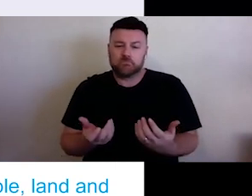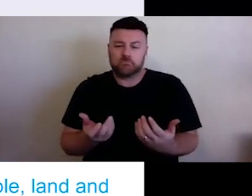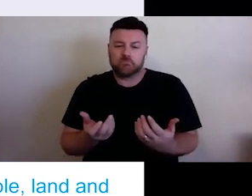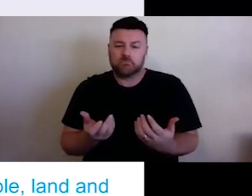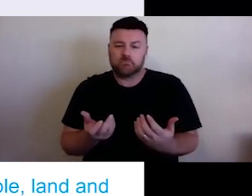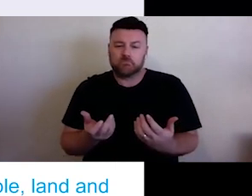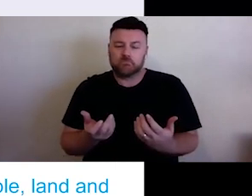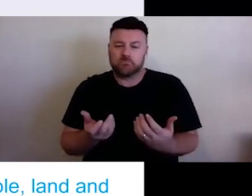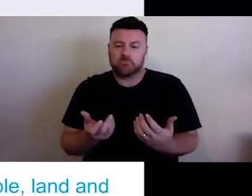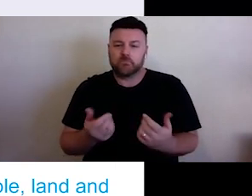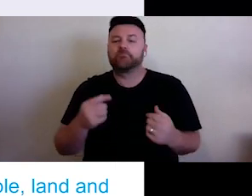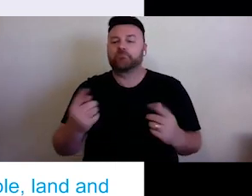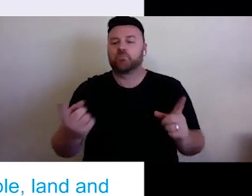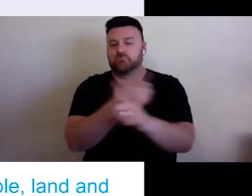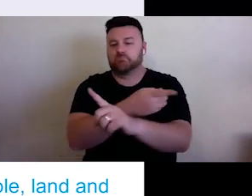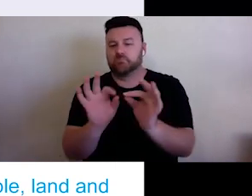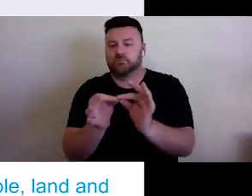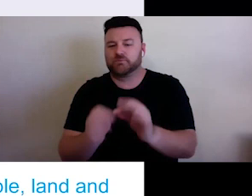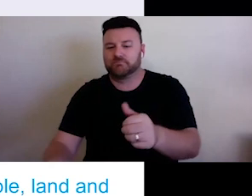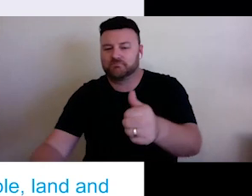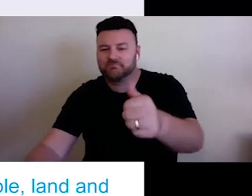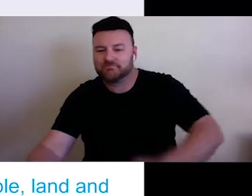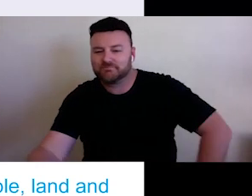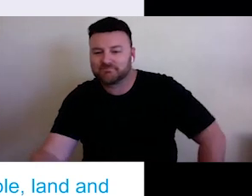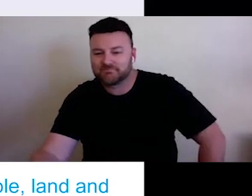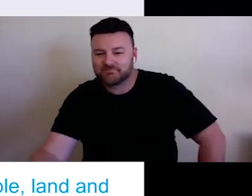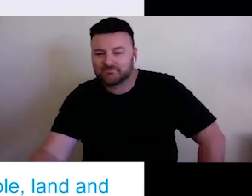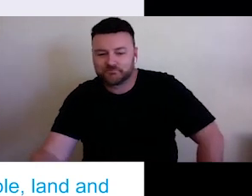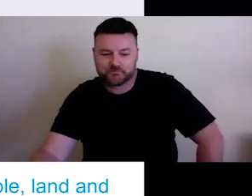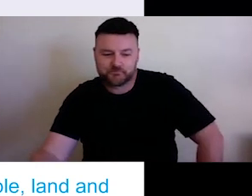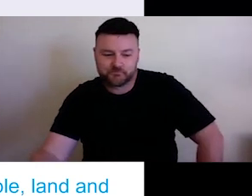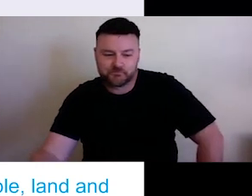I'm talking about immovable cultural property, I'm talking about land and